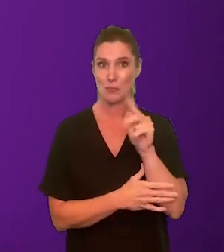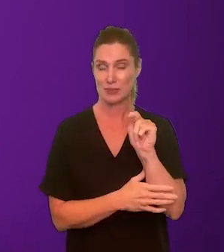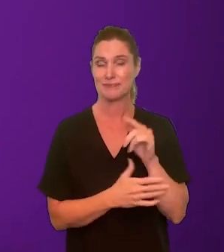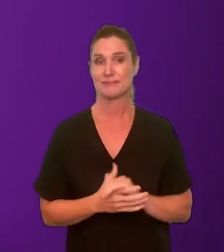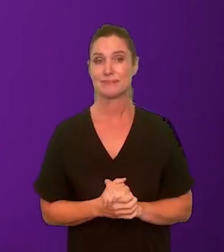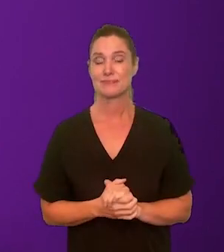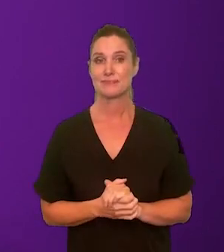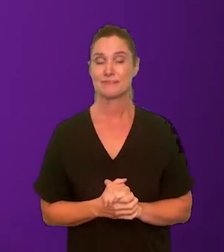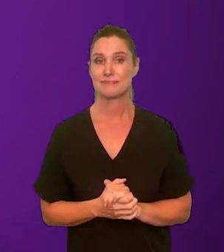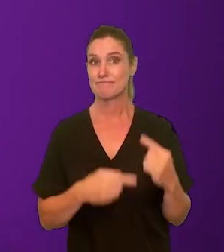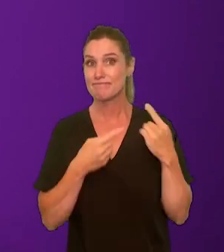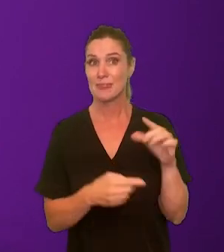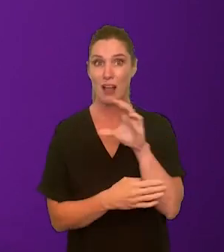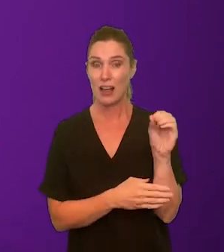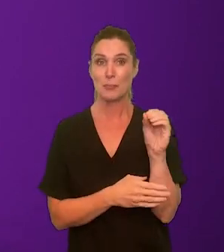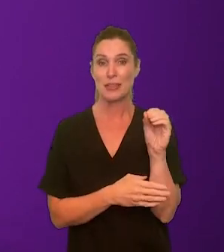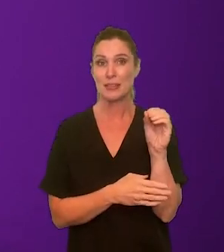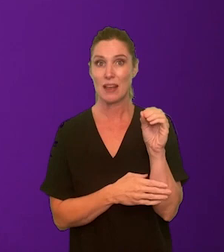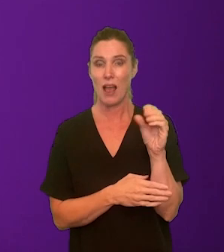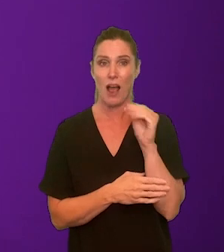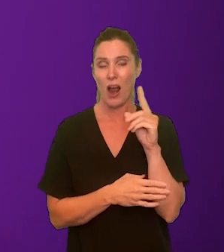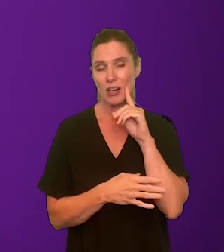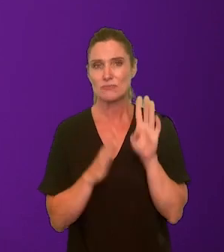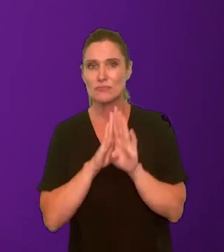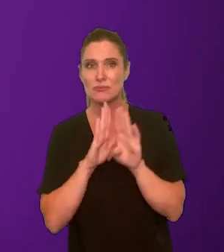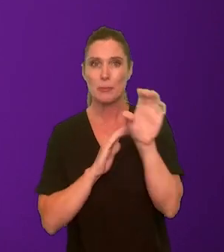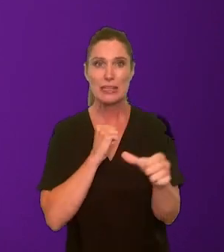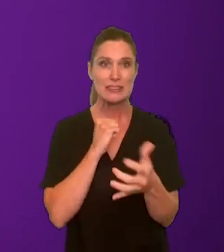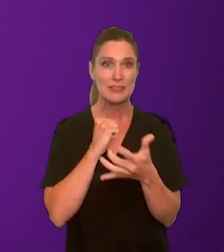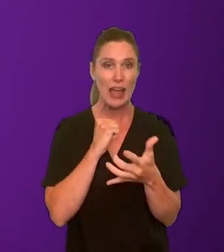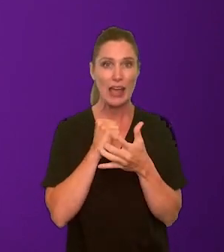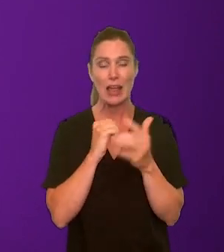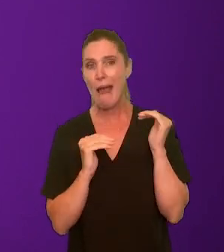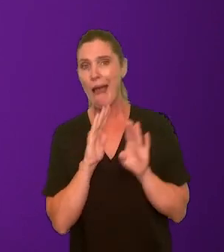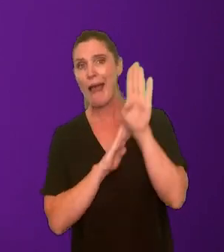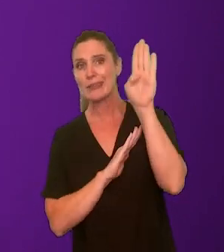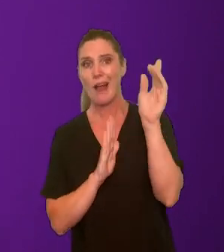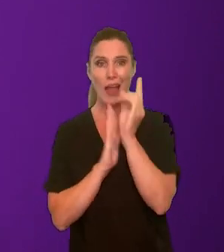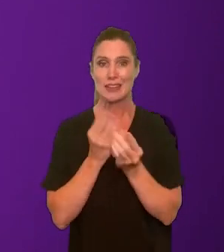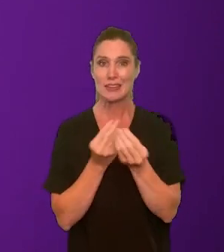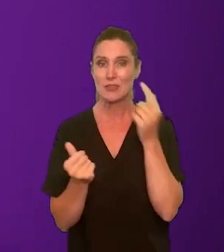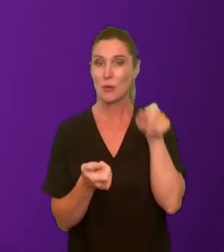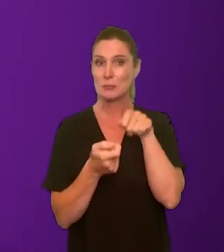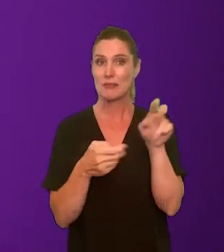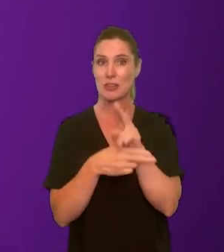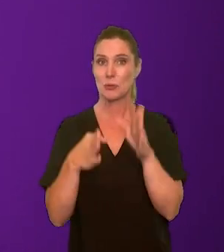Meanwhile, companies operating in the assistive tech space excel in designing solutions with specific user requirements.